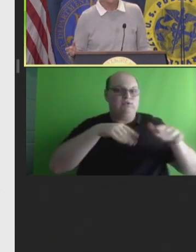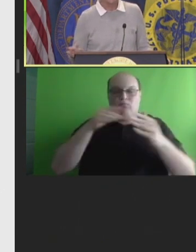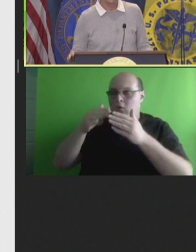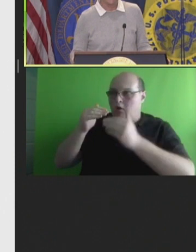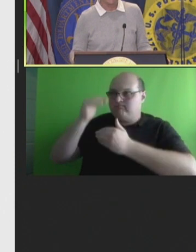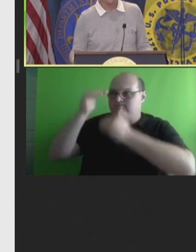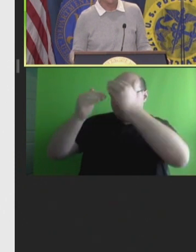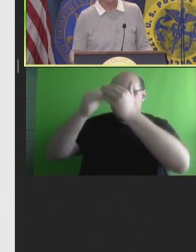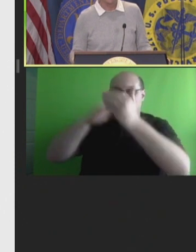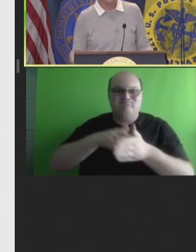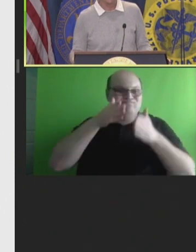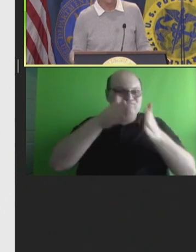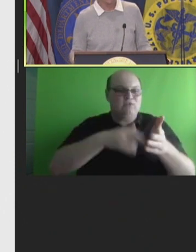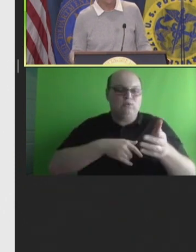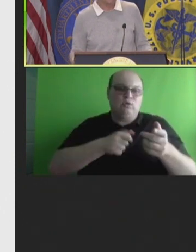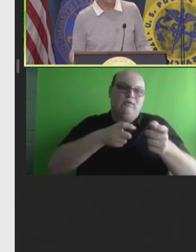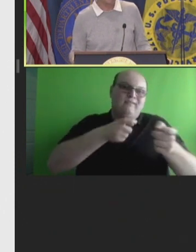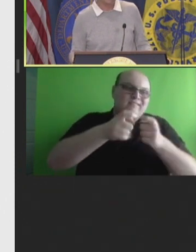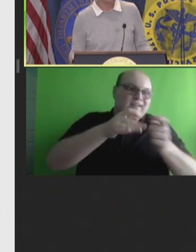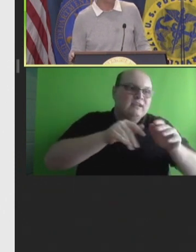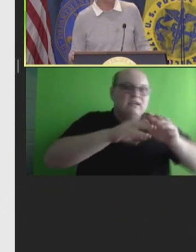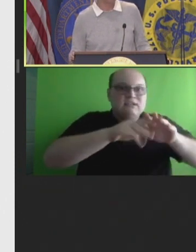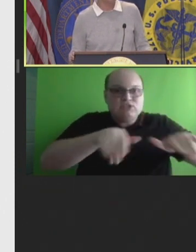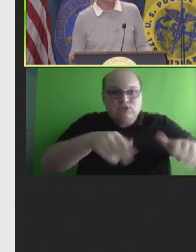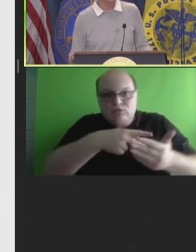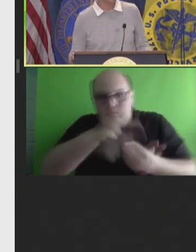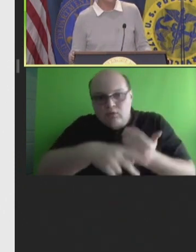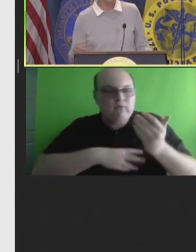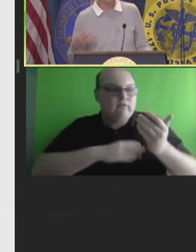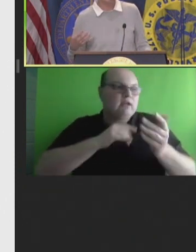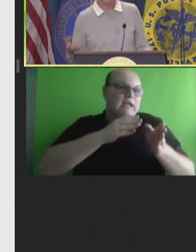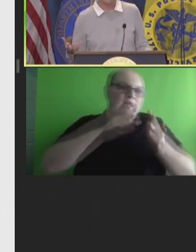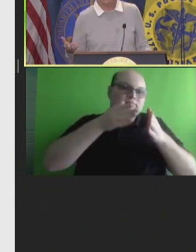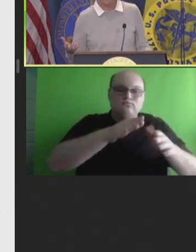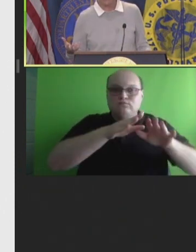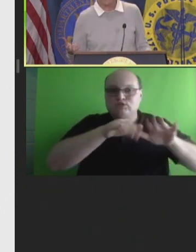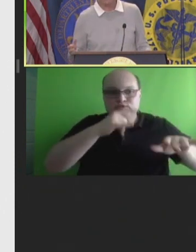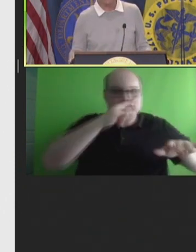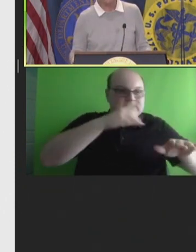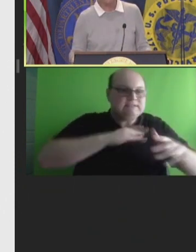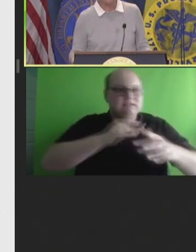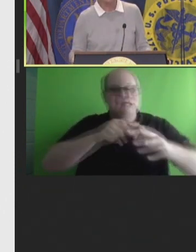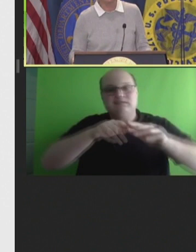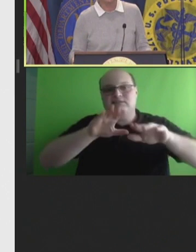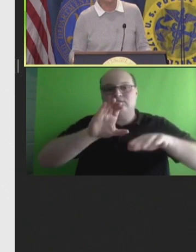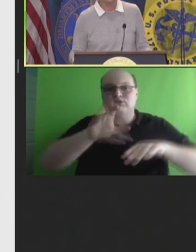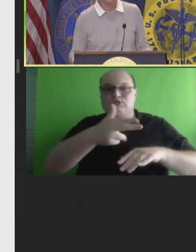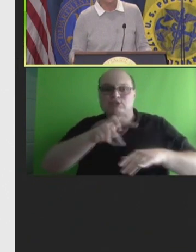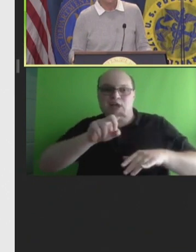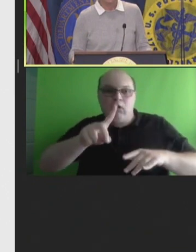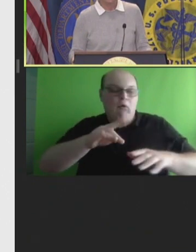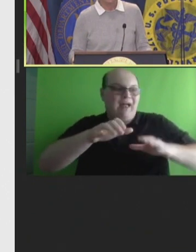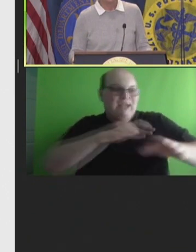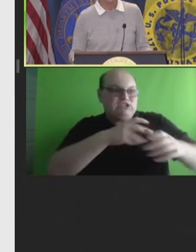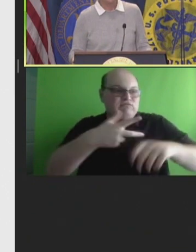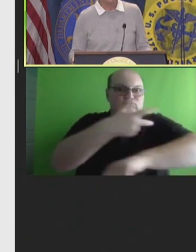on managing the Vaccines for Children program and implementing childhood vaccine activities. And so,